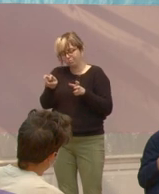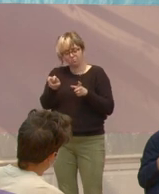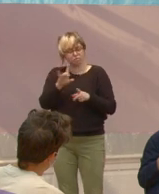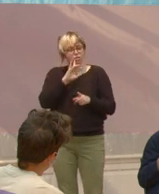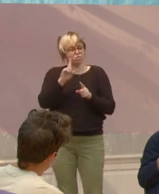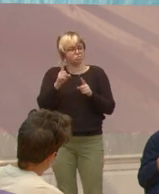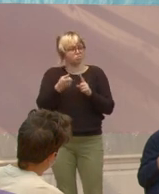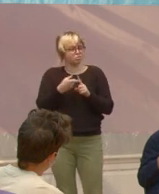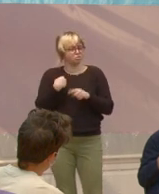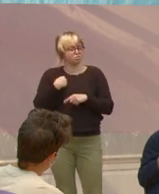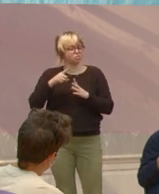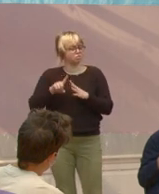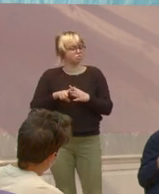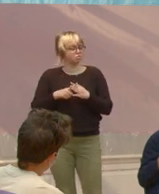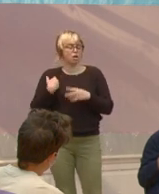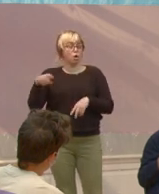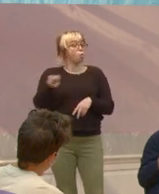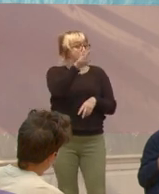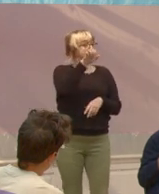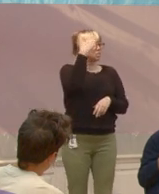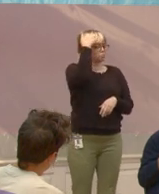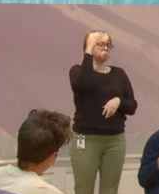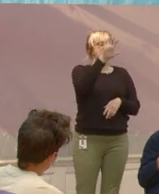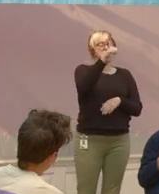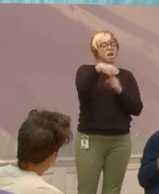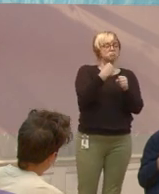started, I moved to Europe for 10 years, and I started making